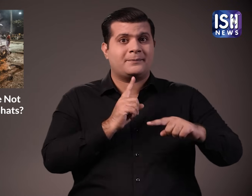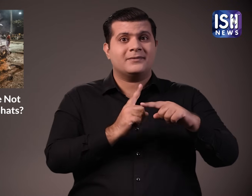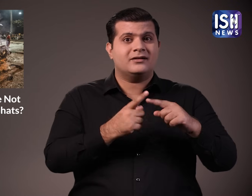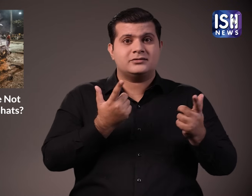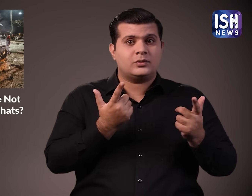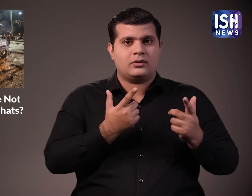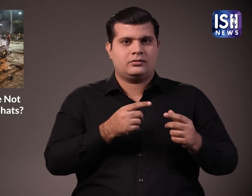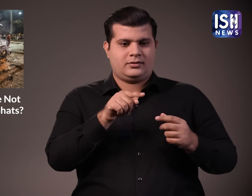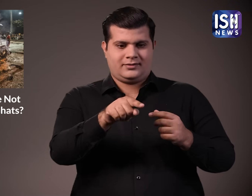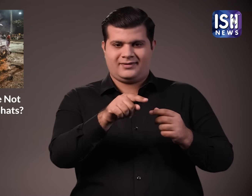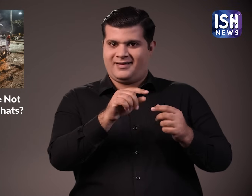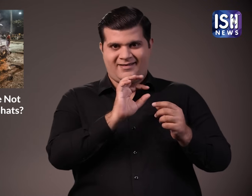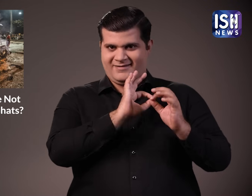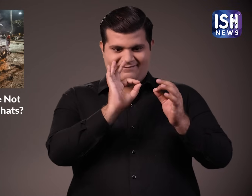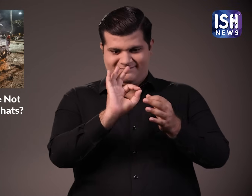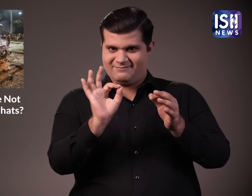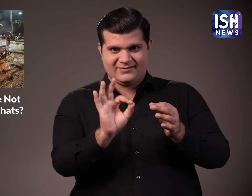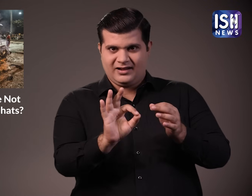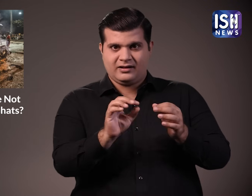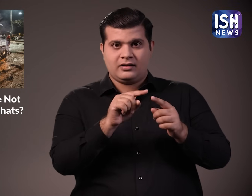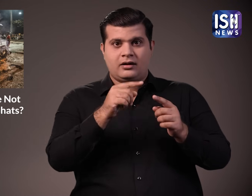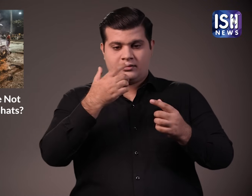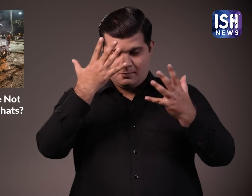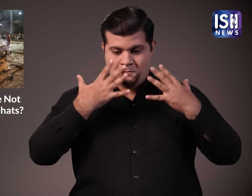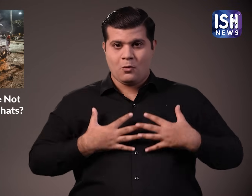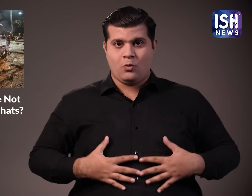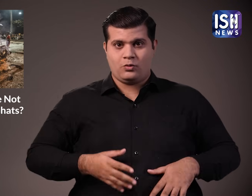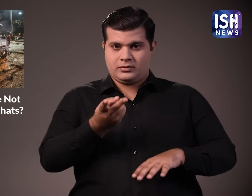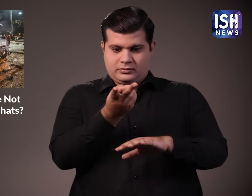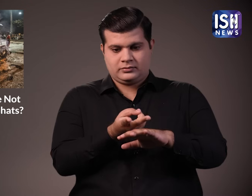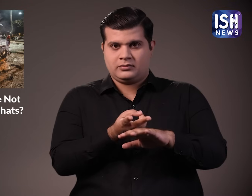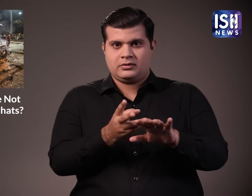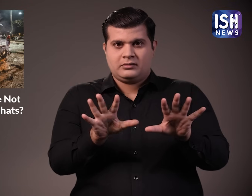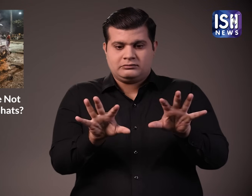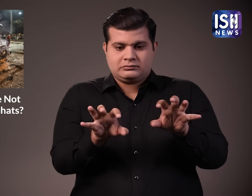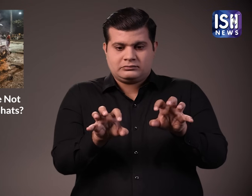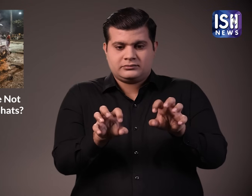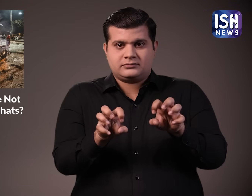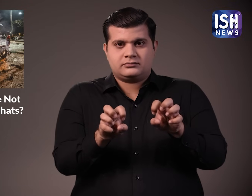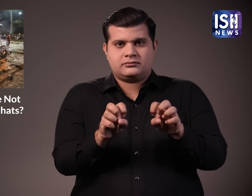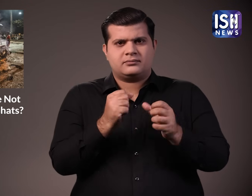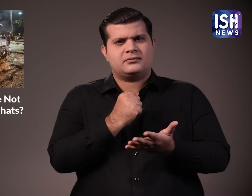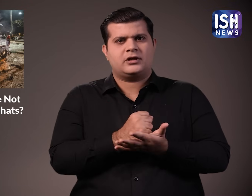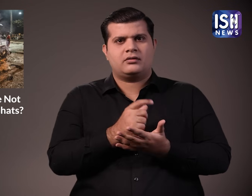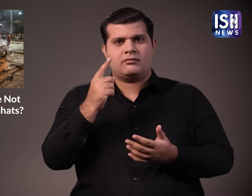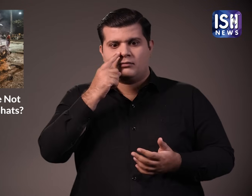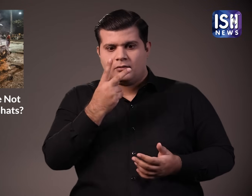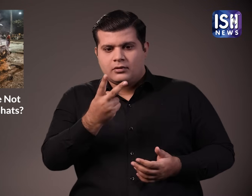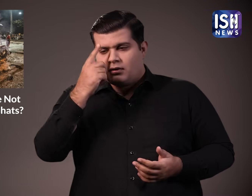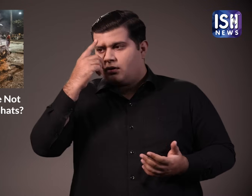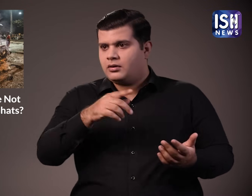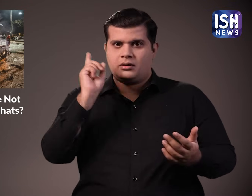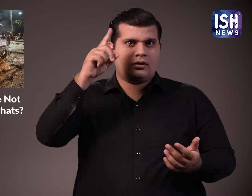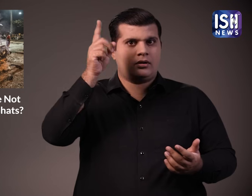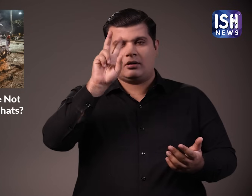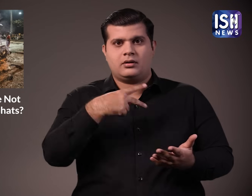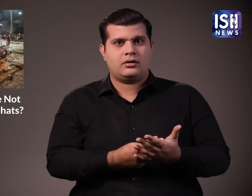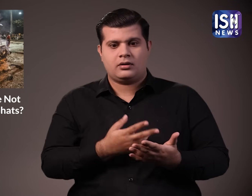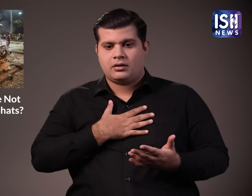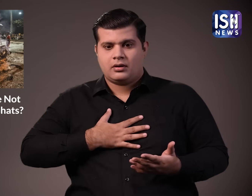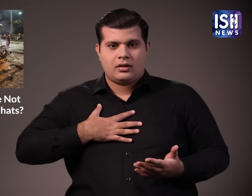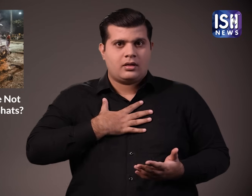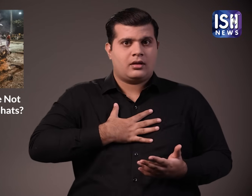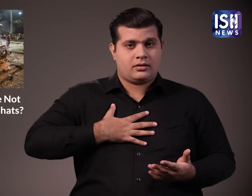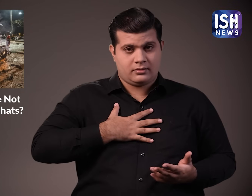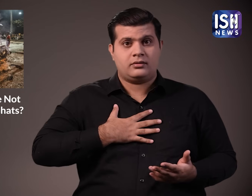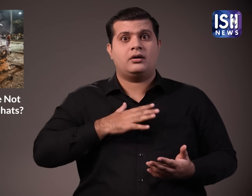Sometimes the corpse cramps up due to heat and this can be more disturbing to the women.